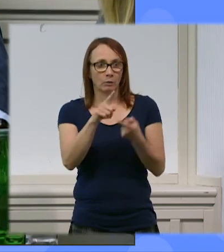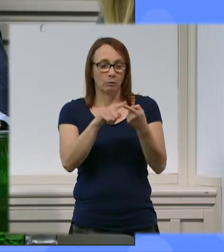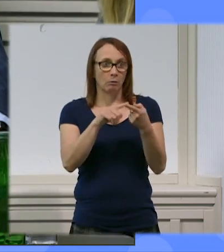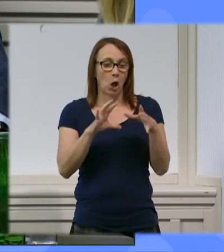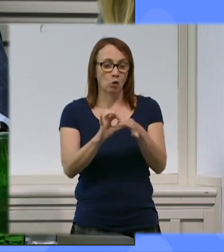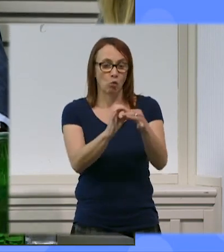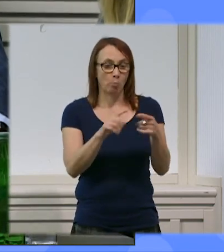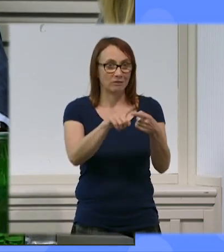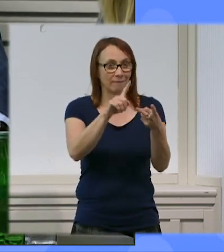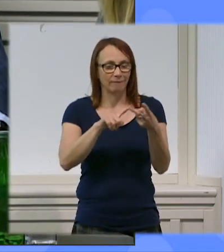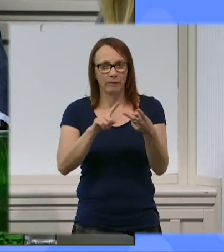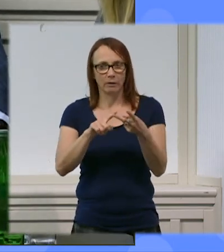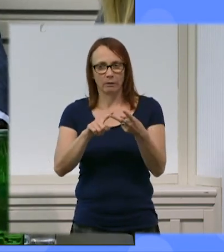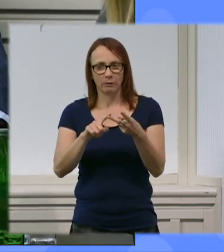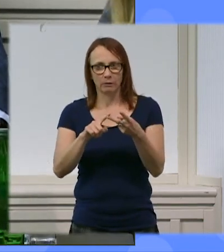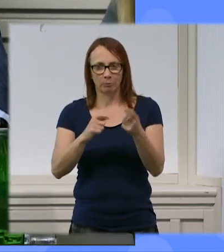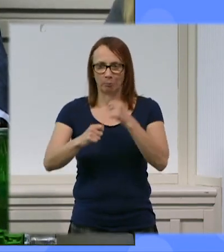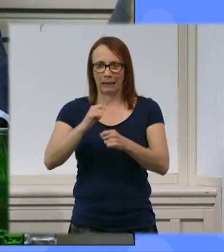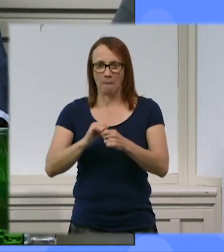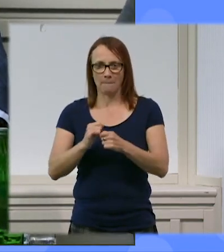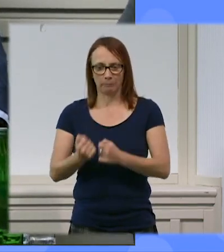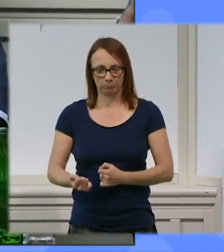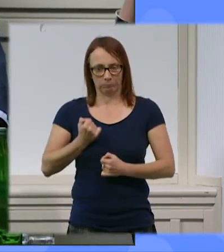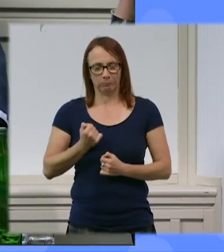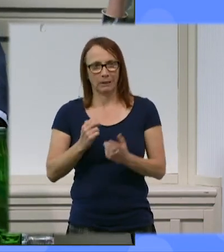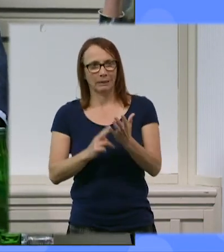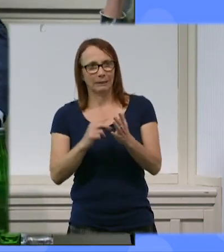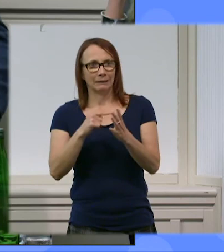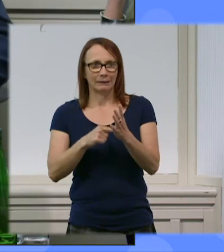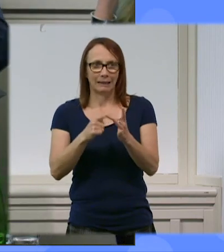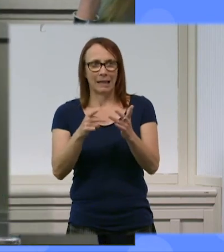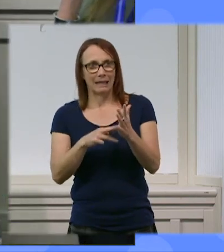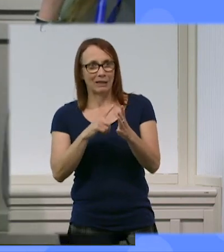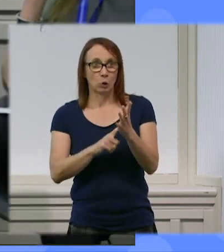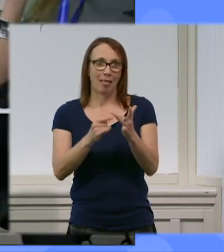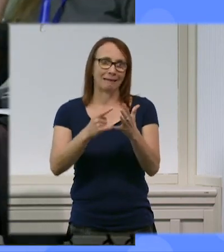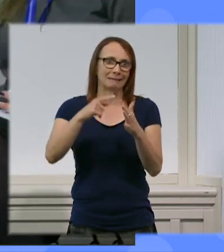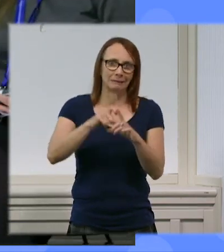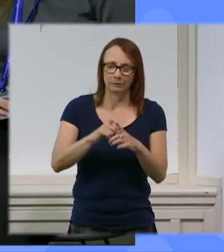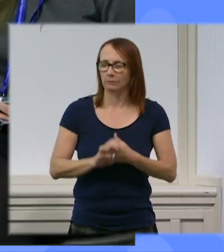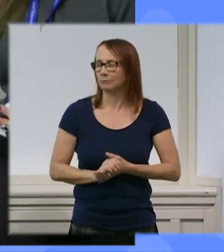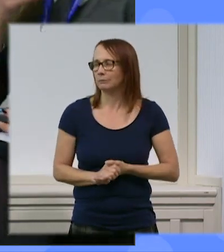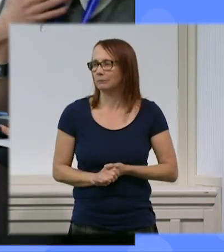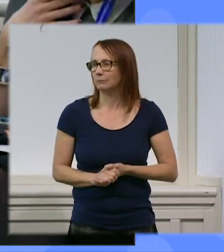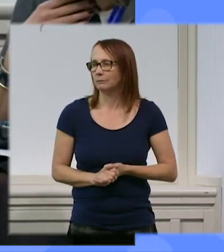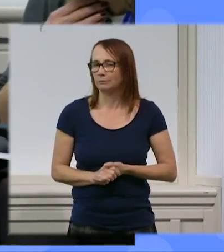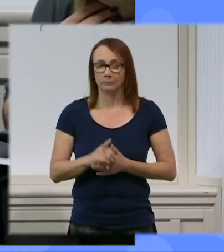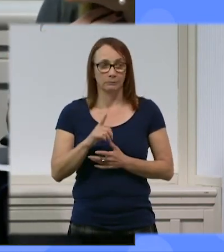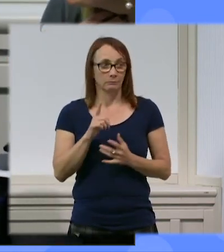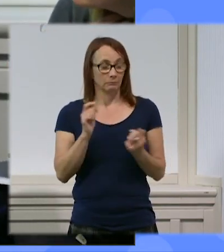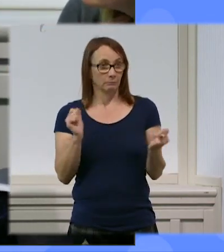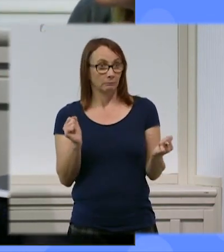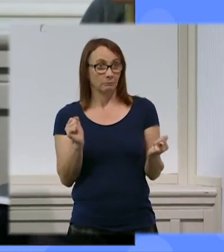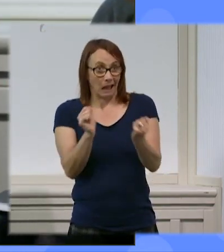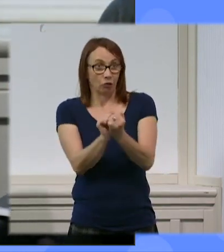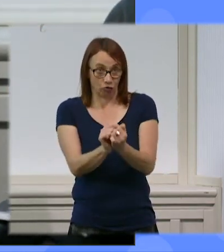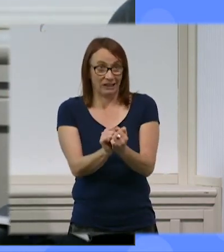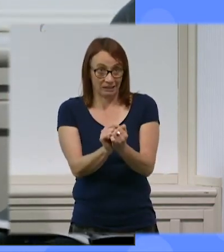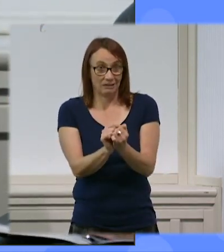employment and then the land so I think I completely agree organizations and to